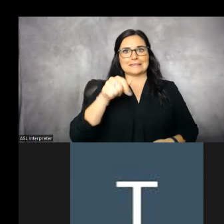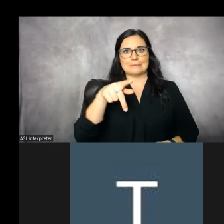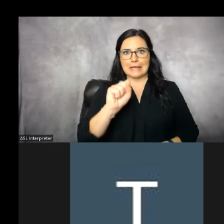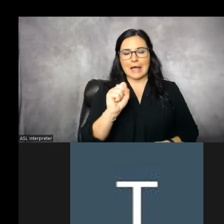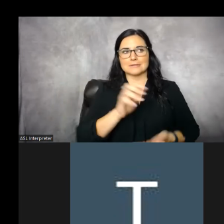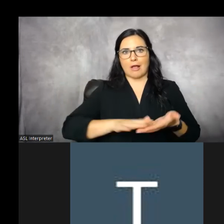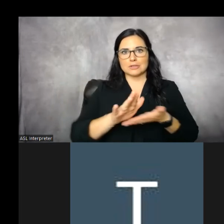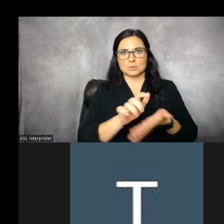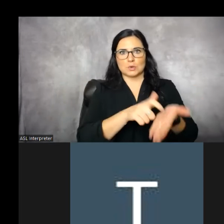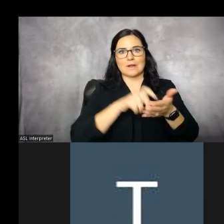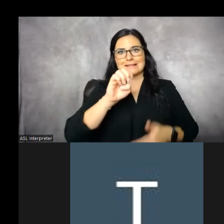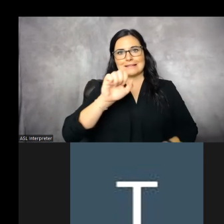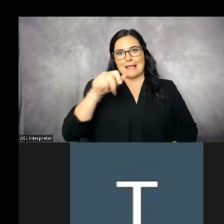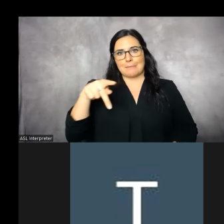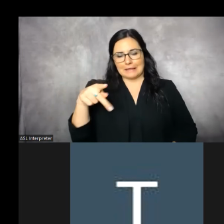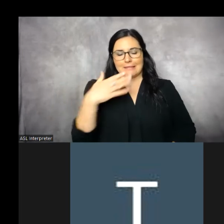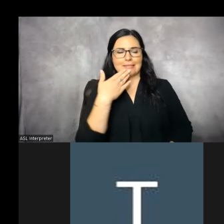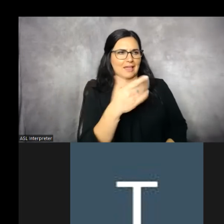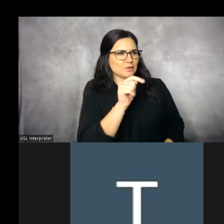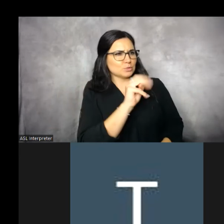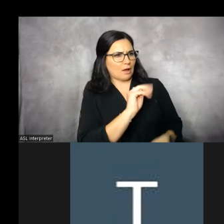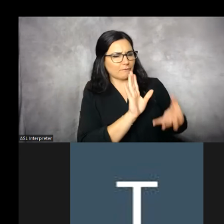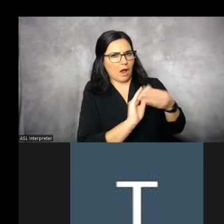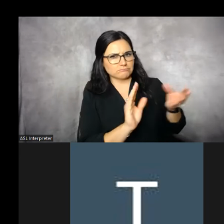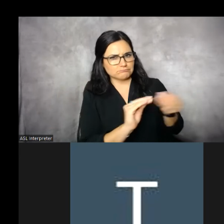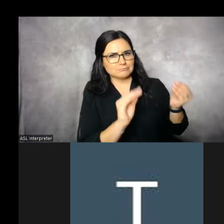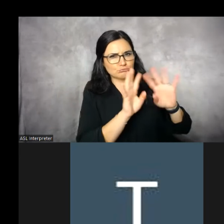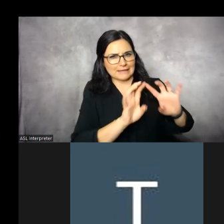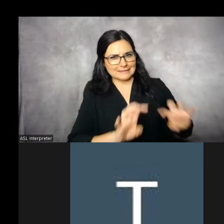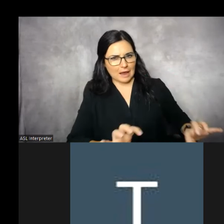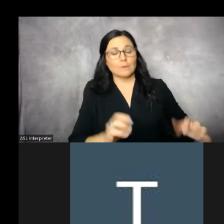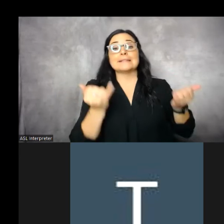So, thank you, Tom, for really breaking it down for us. All right. So, we are going to take a --